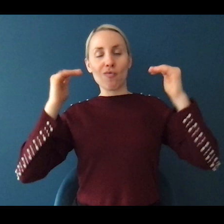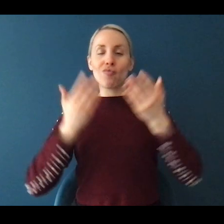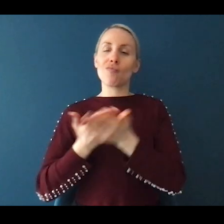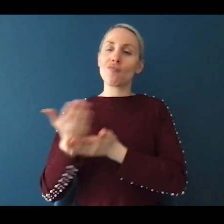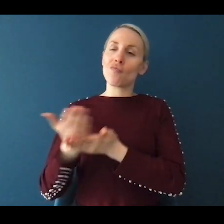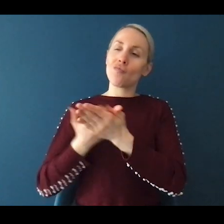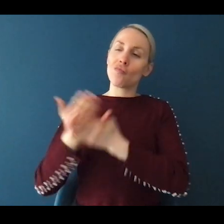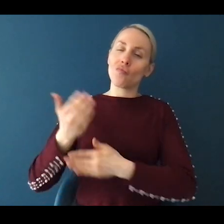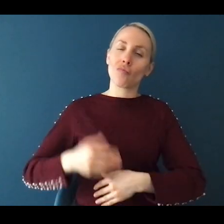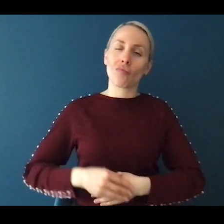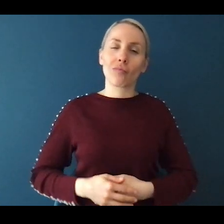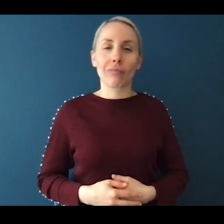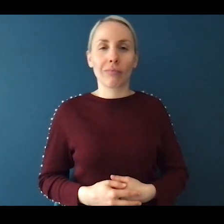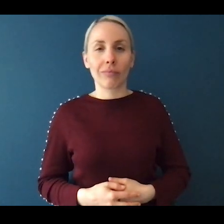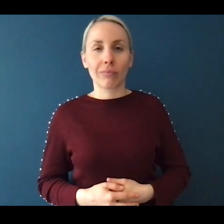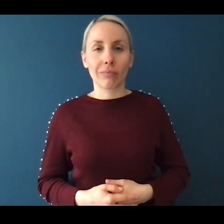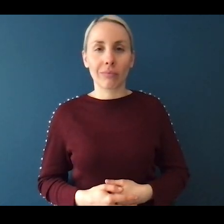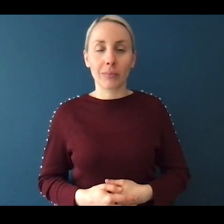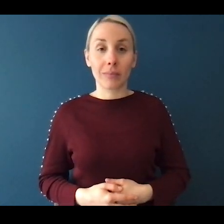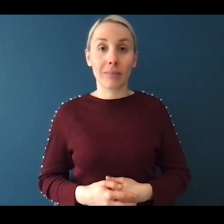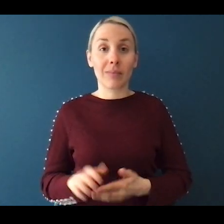know you're having a different kind of conversation